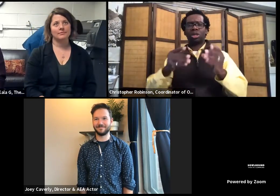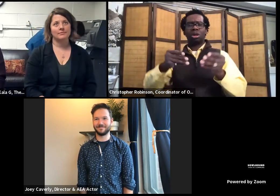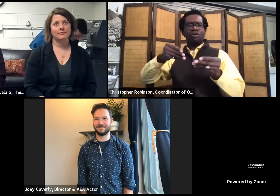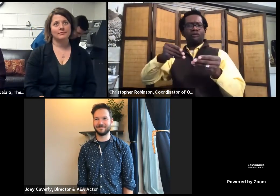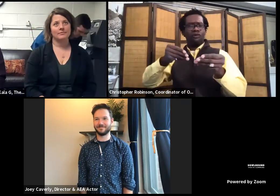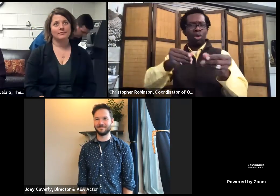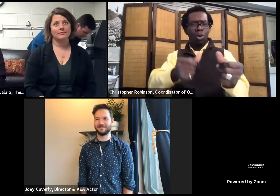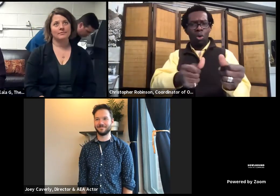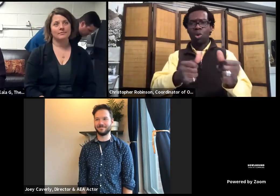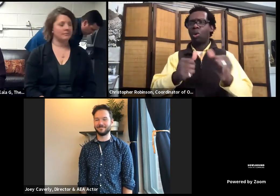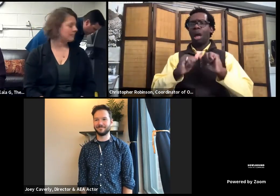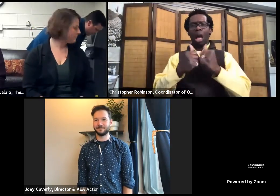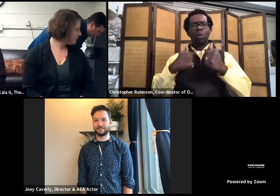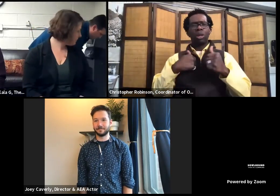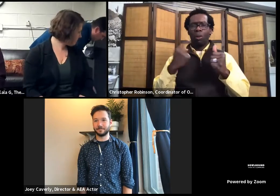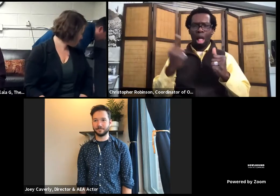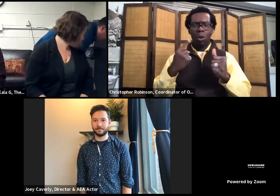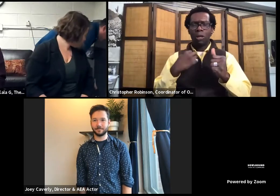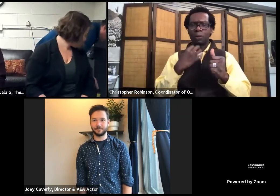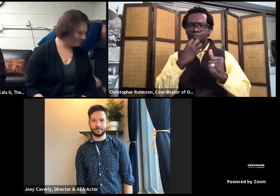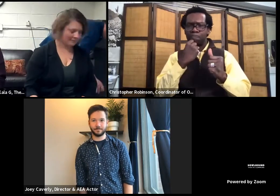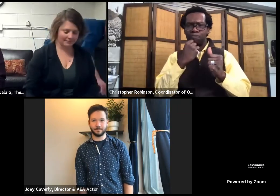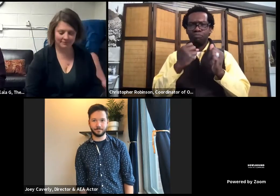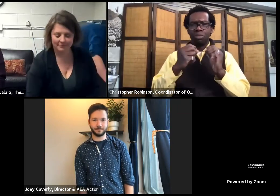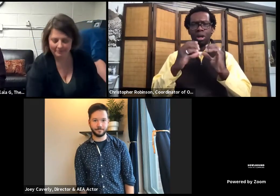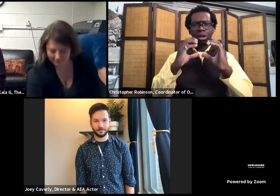As we go, we'll get more used to how this flow works.